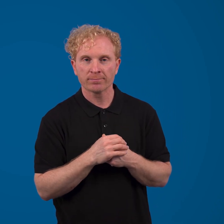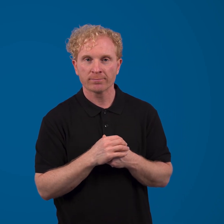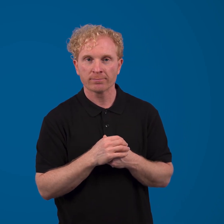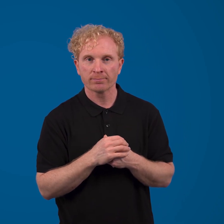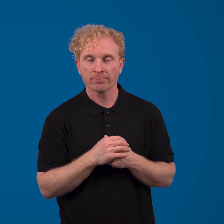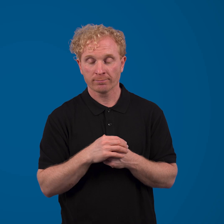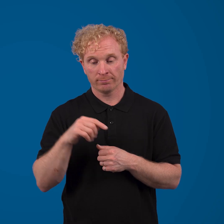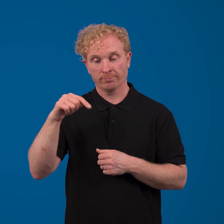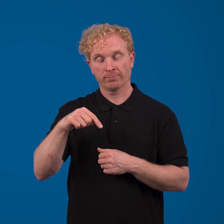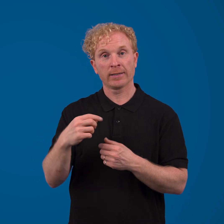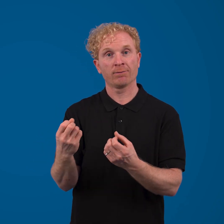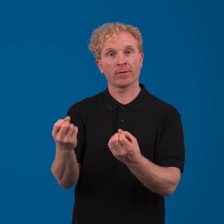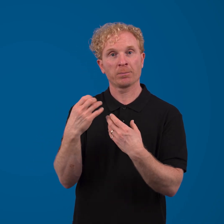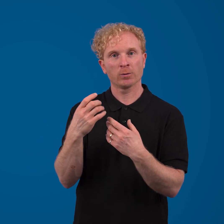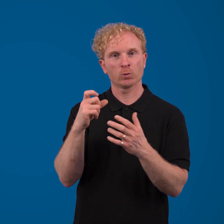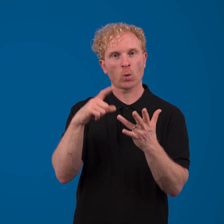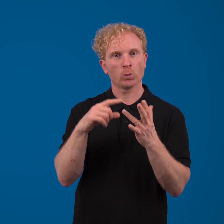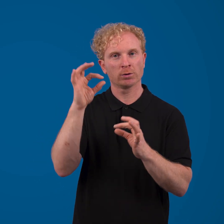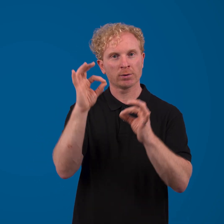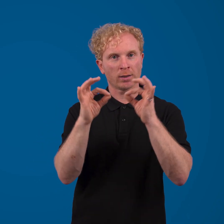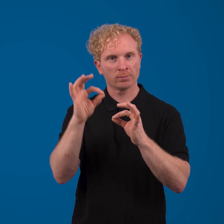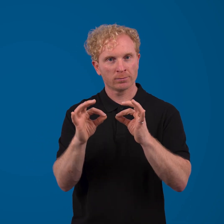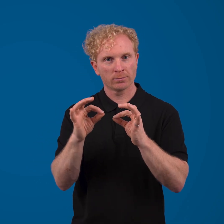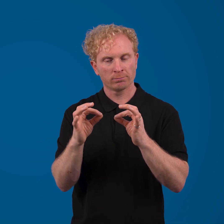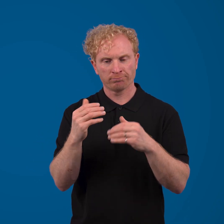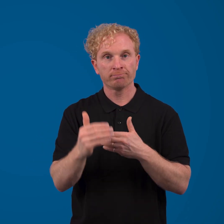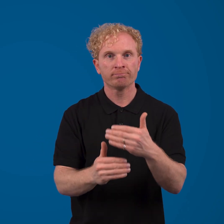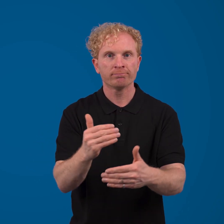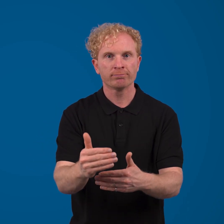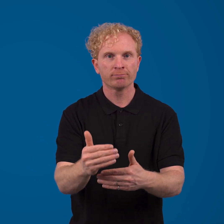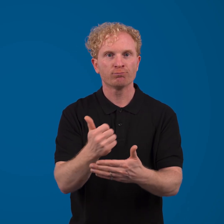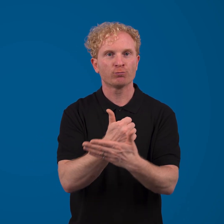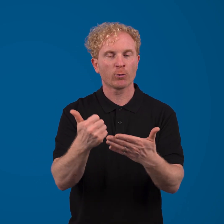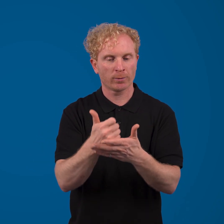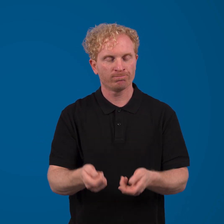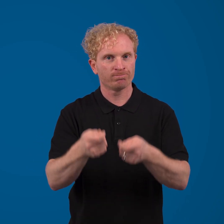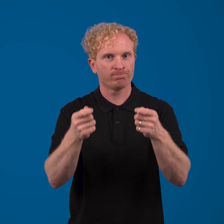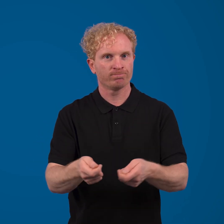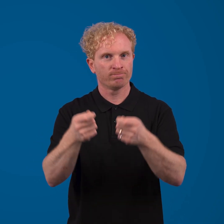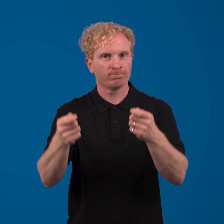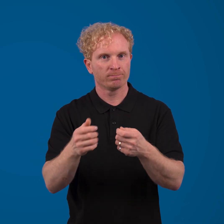Co design as a mechanism was regularly raised in feedback.